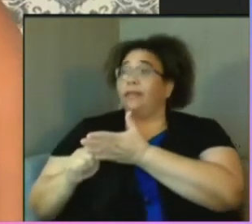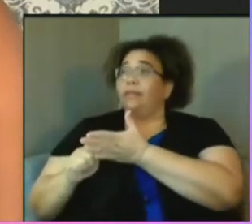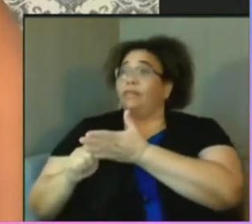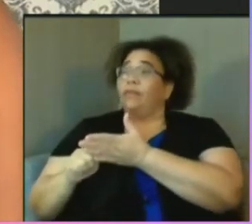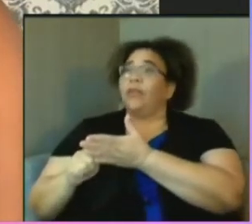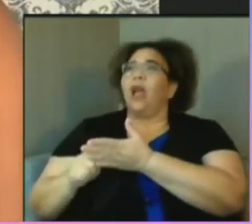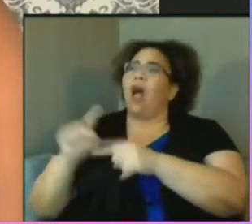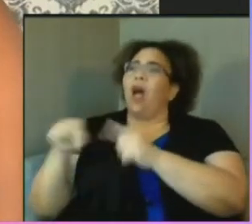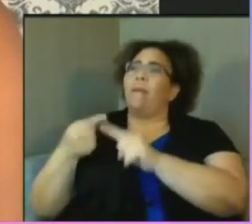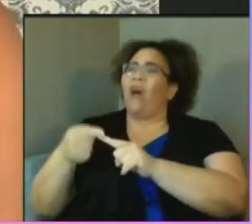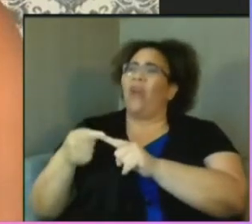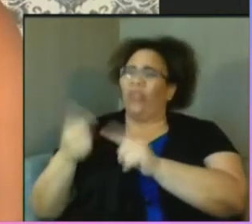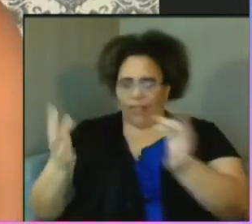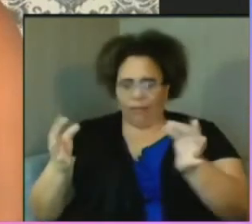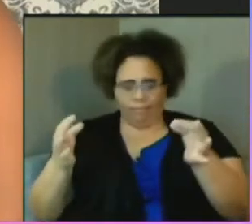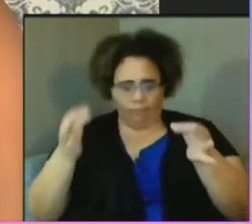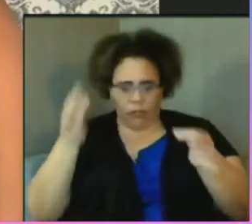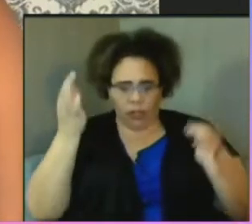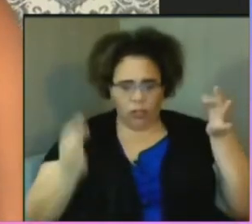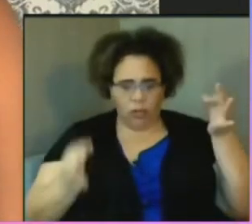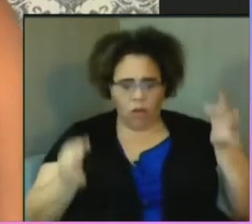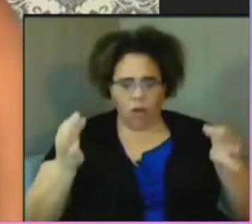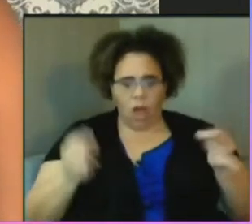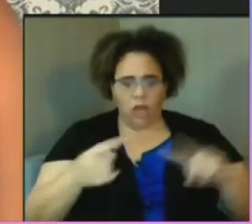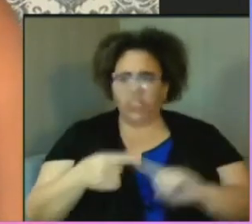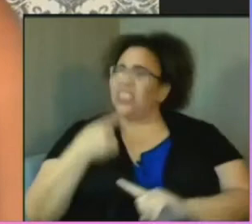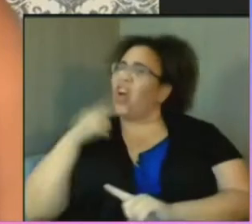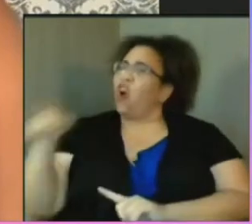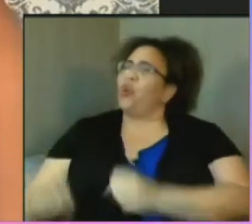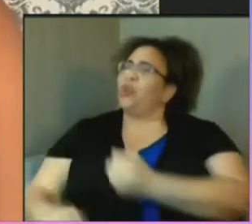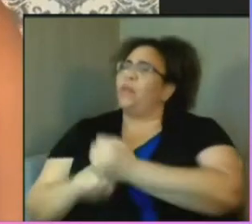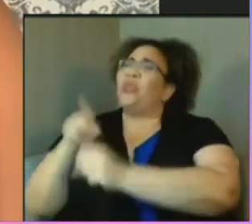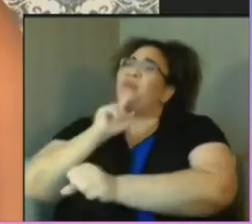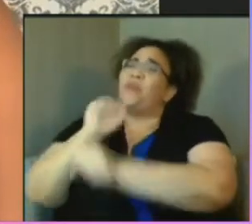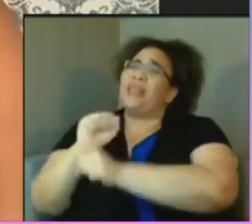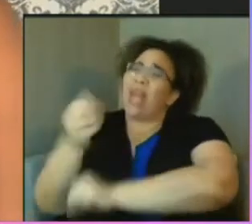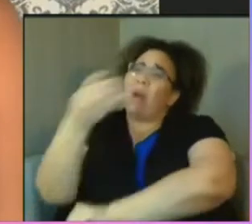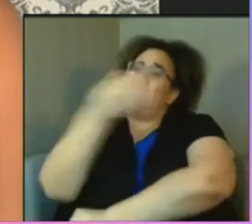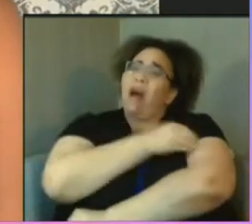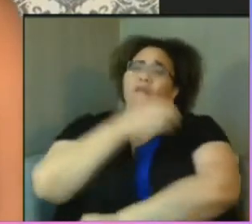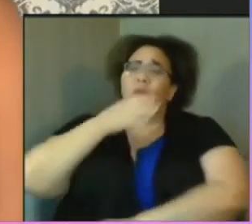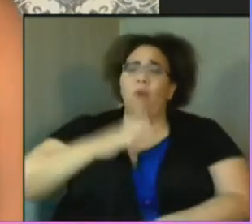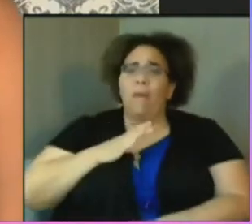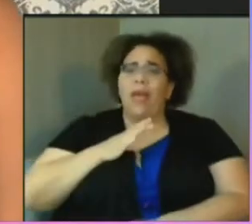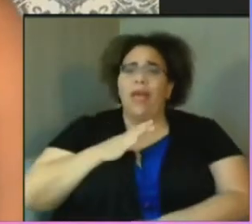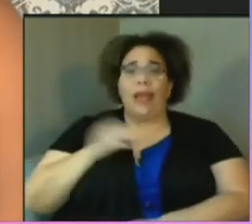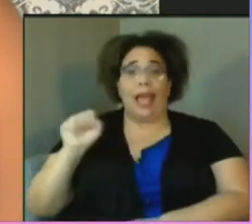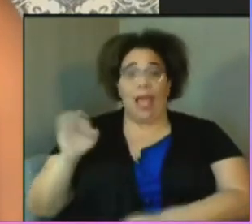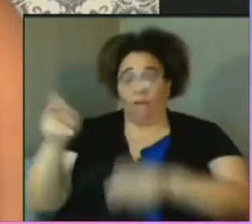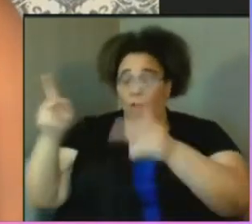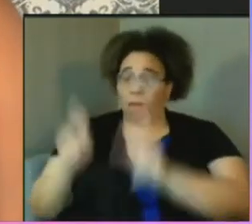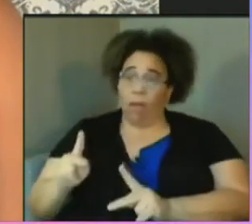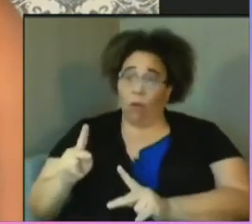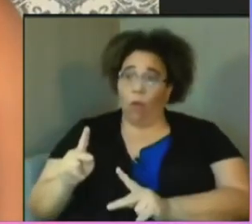turned in her favor and she is incredibly powerful although people would look to her as a person